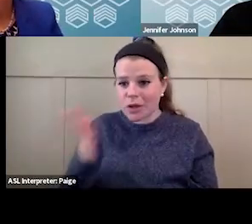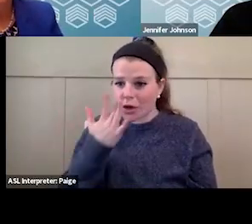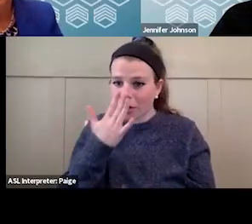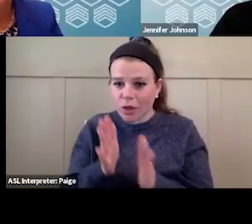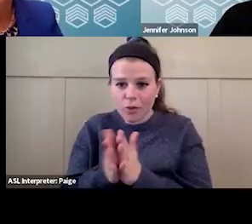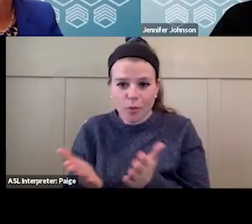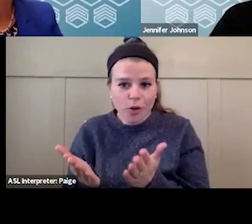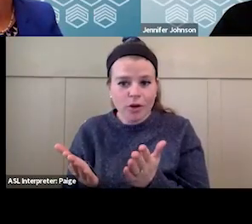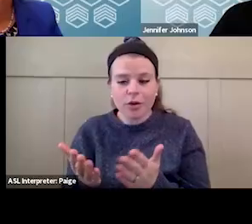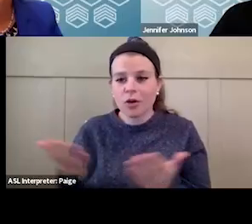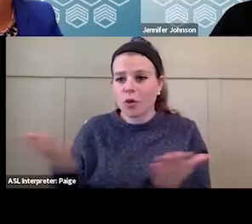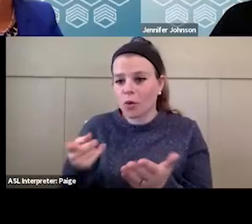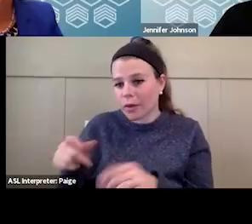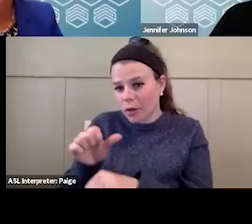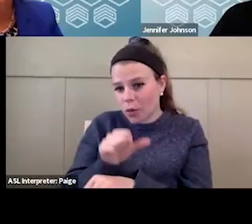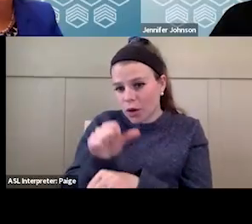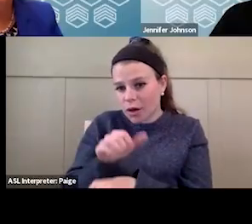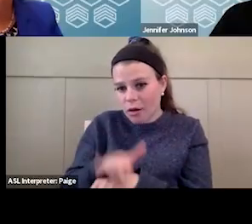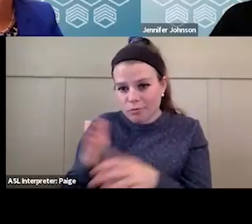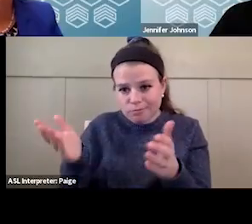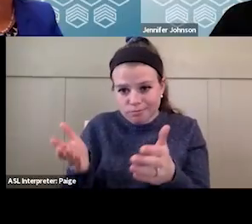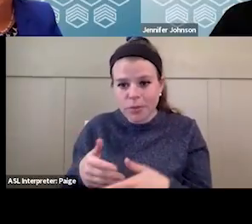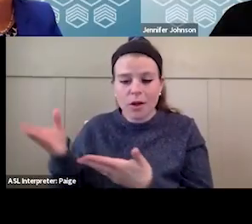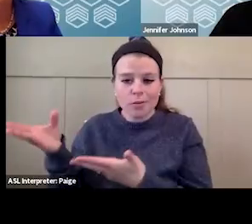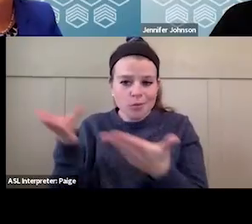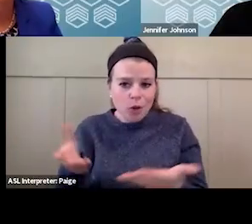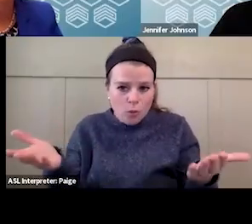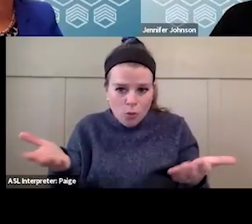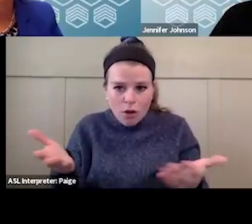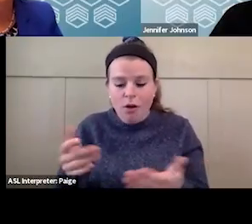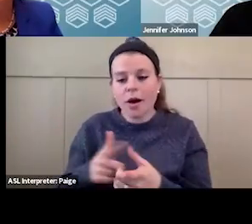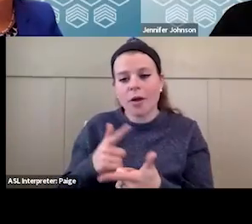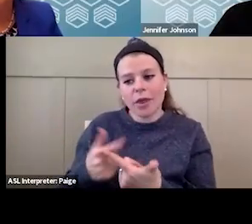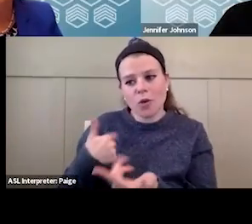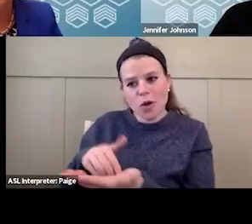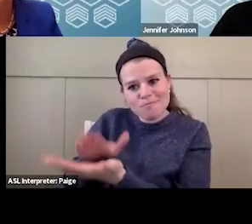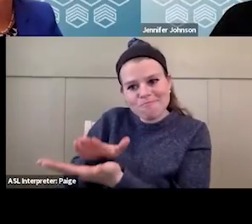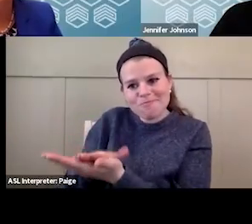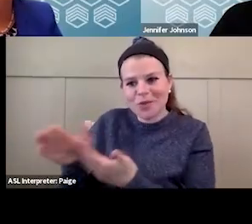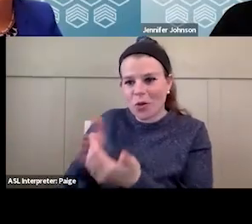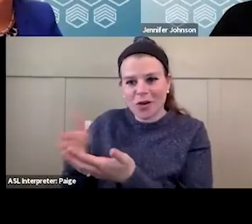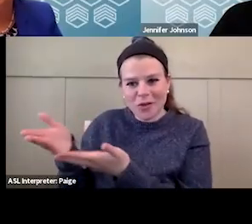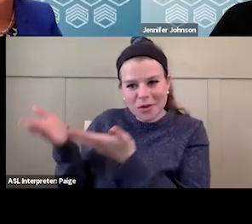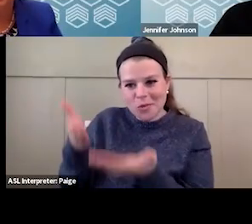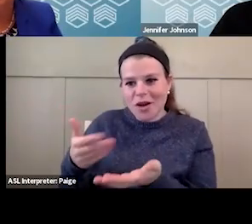Um, what are they working on? What are they bringing in? And you know what? We compliment them on whatever they bring in, and we encourage